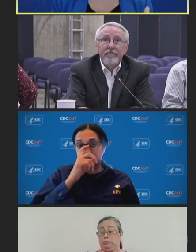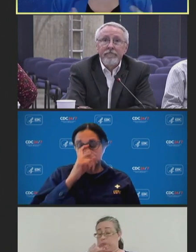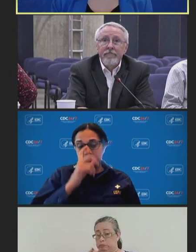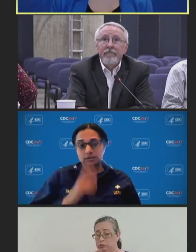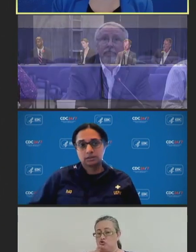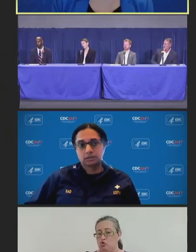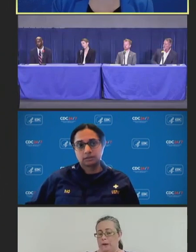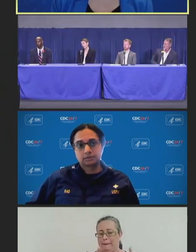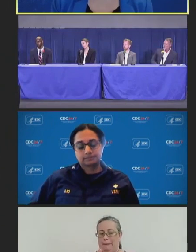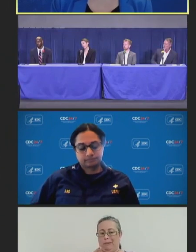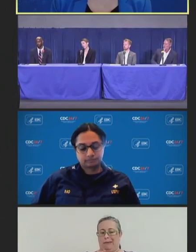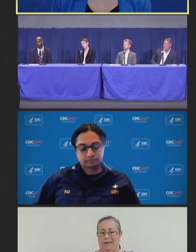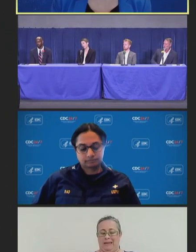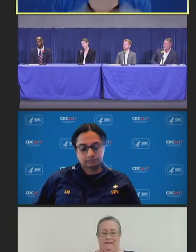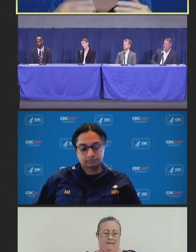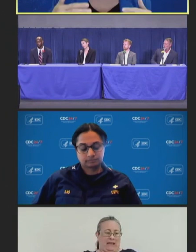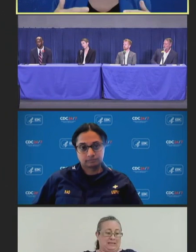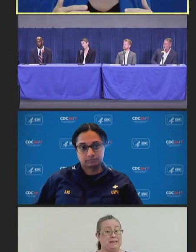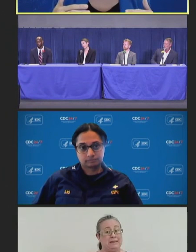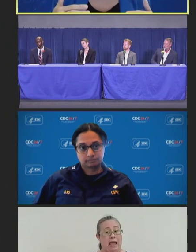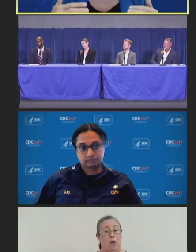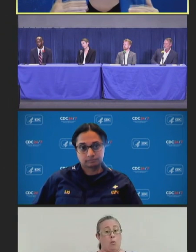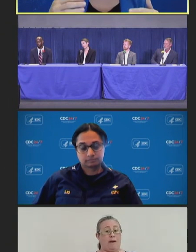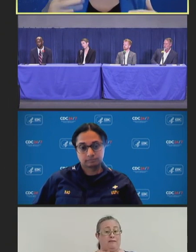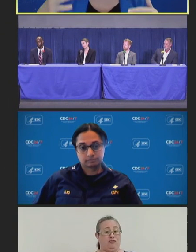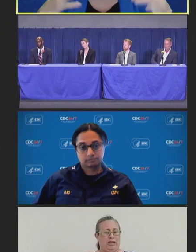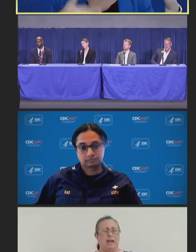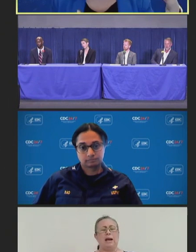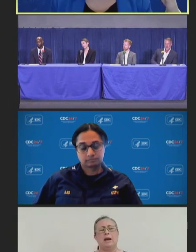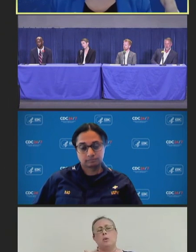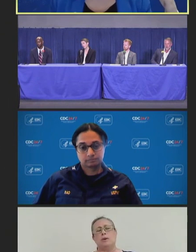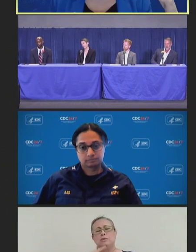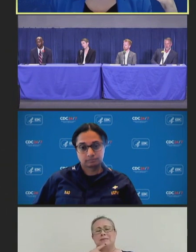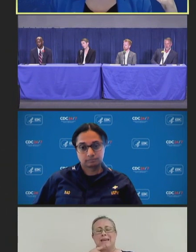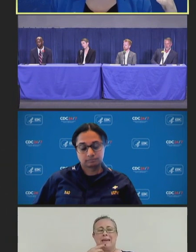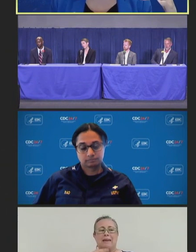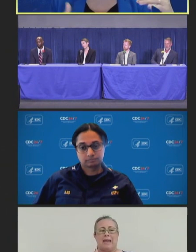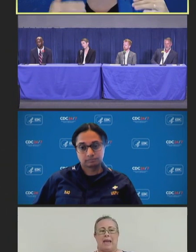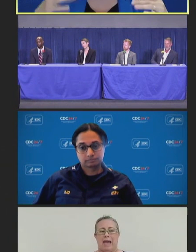vaccine now while it's free? I do want to say that there's sort of a sliding scale of availability